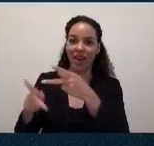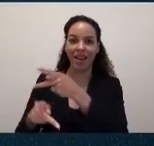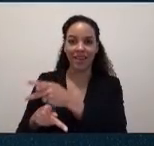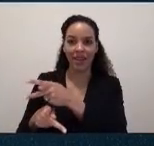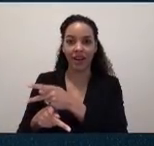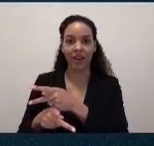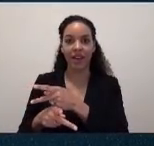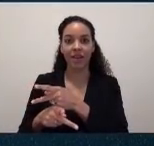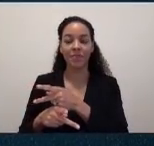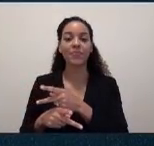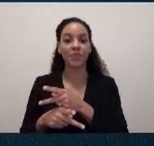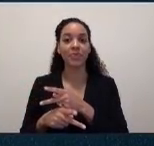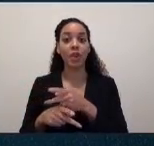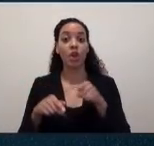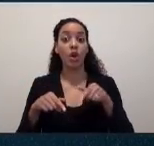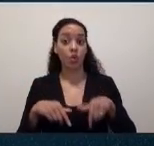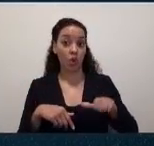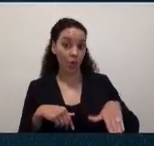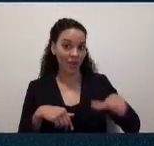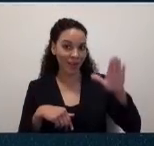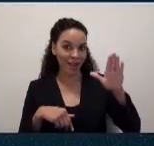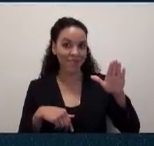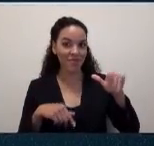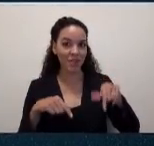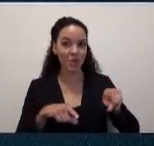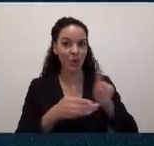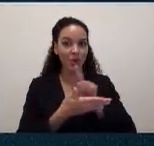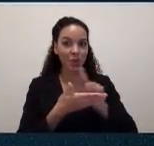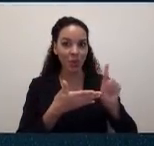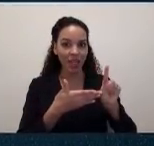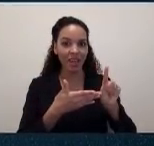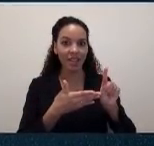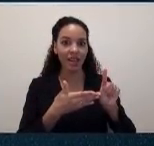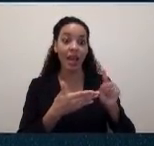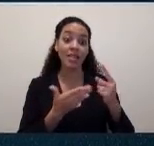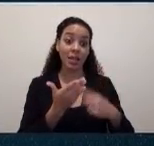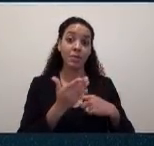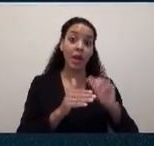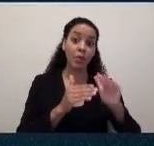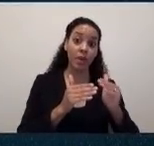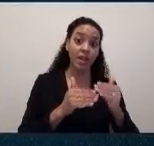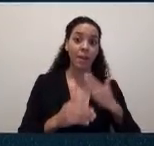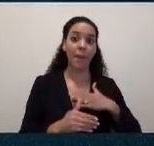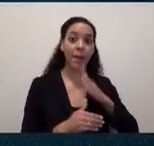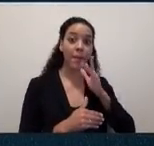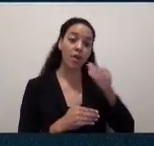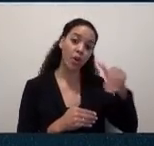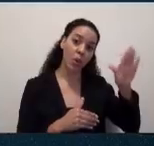when I was growing up and on many weekends, my mother went to work long hours in the lab.